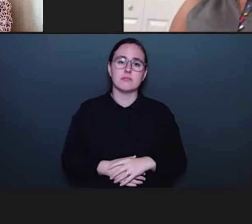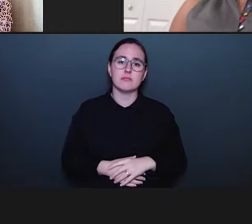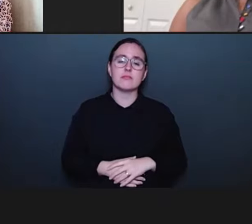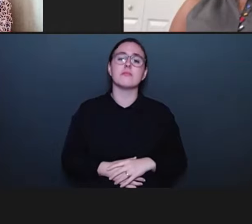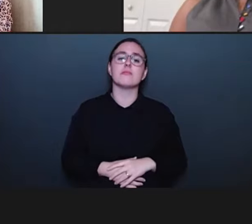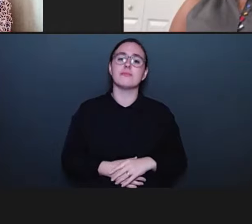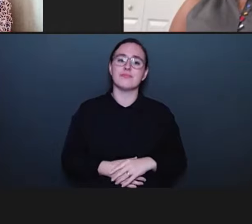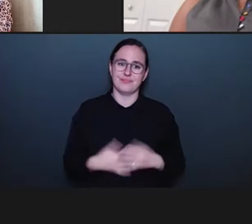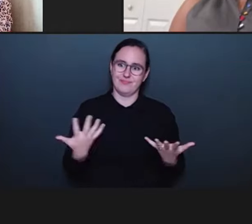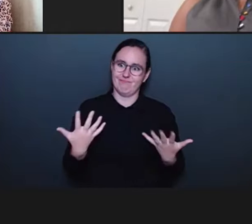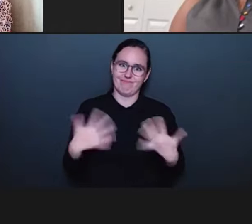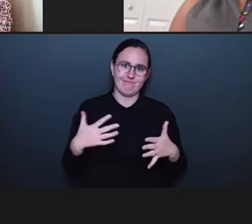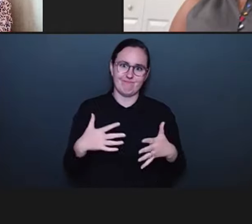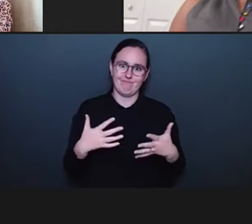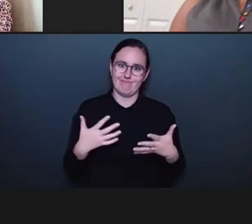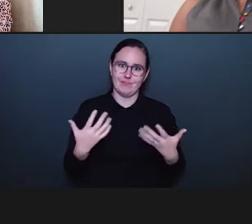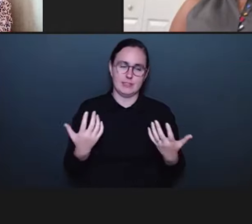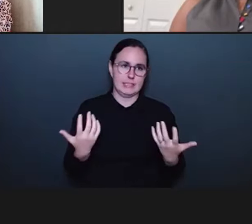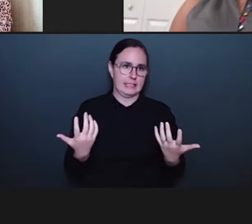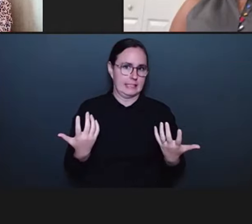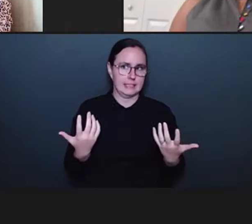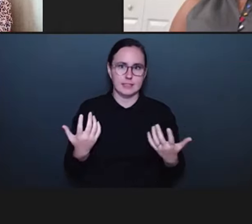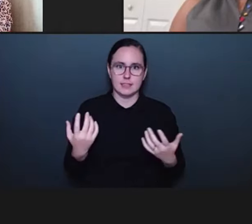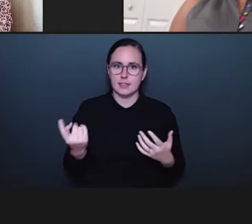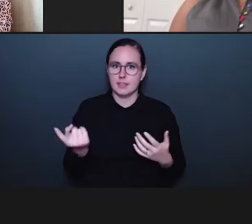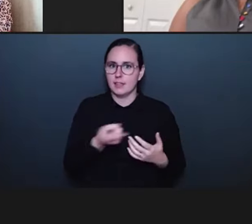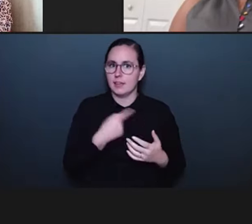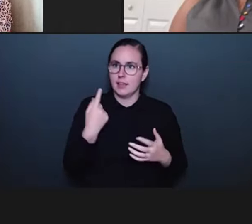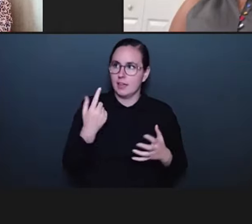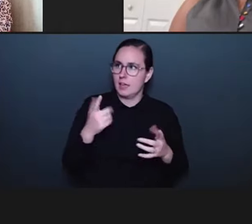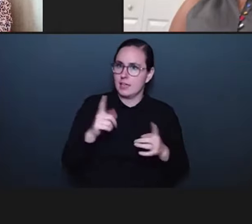we're trying to adapt. But at the same time, and that is where this year we're going to hear a lot